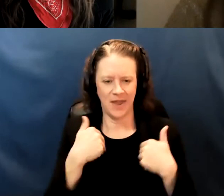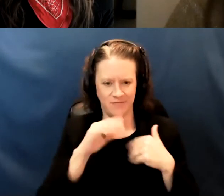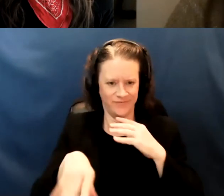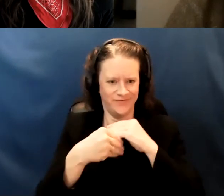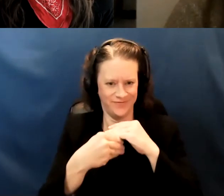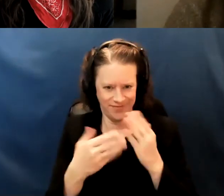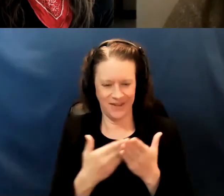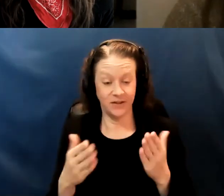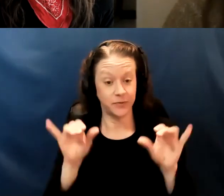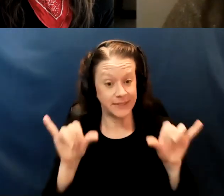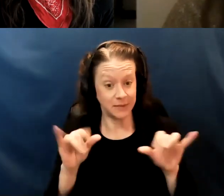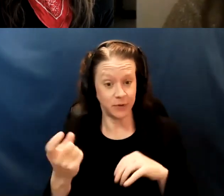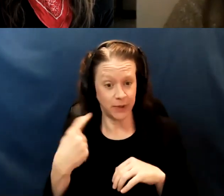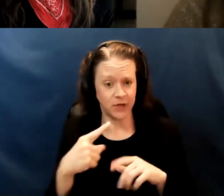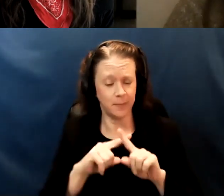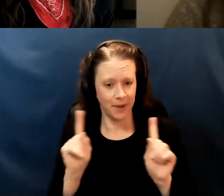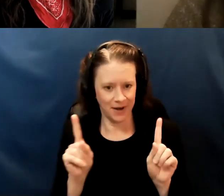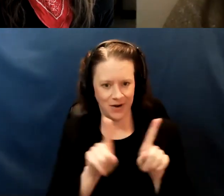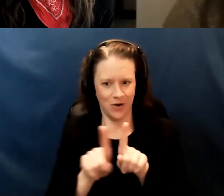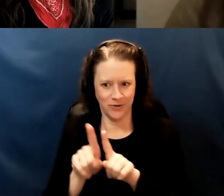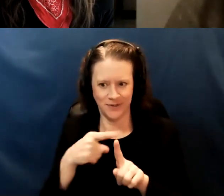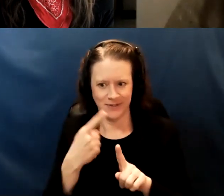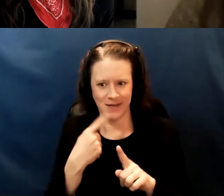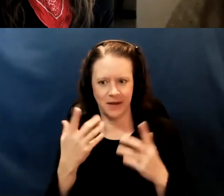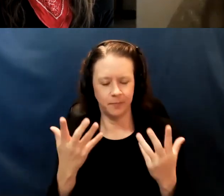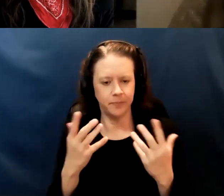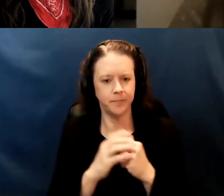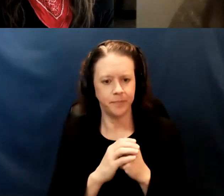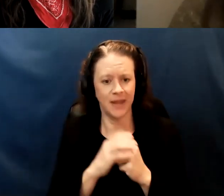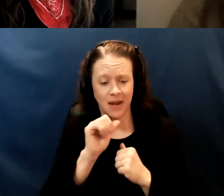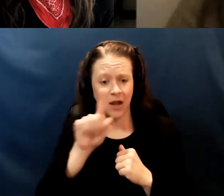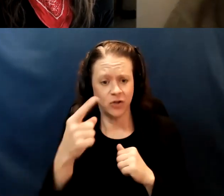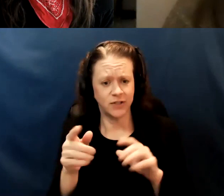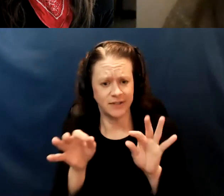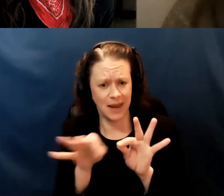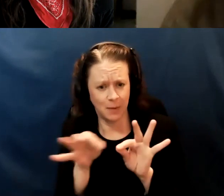the same question, but also saying not just captioning yourselves,